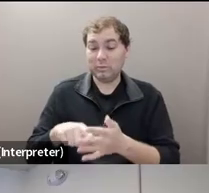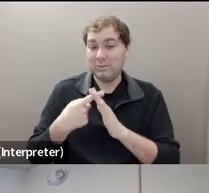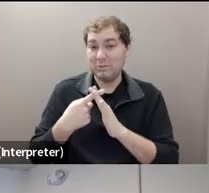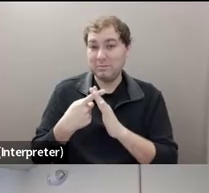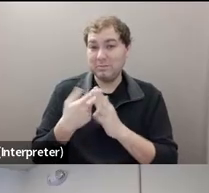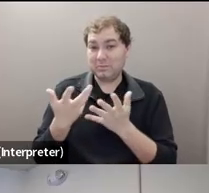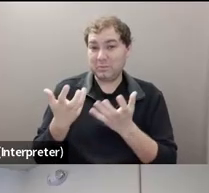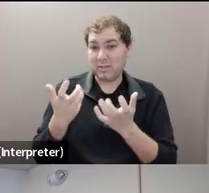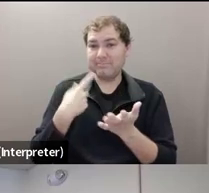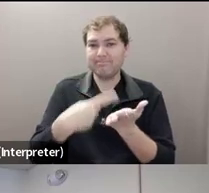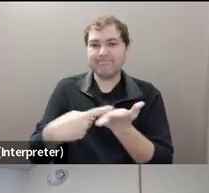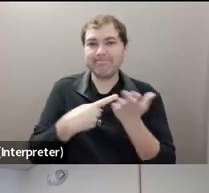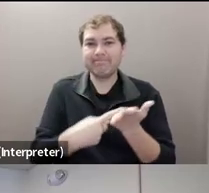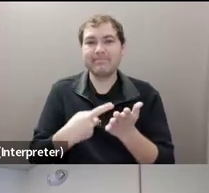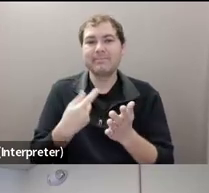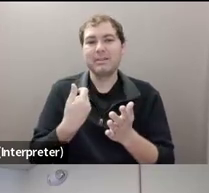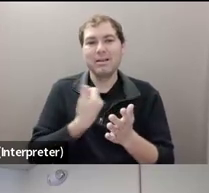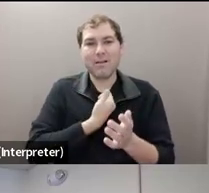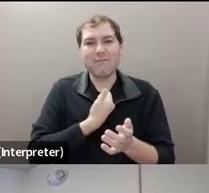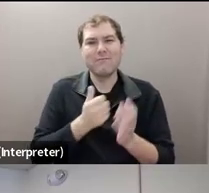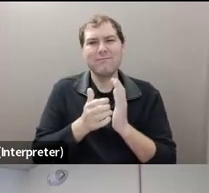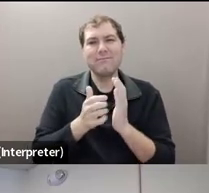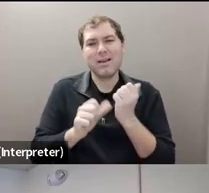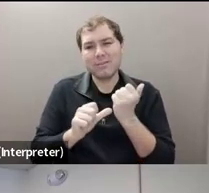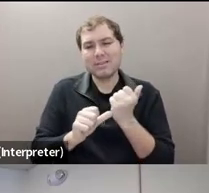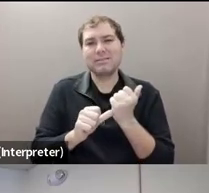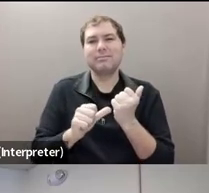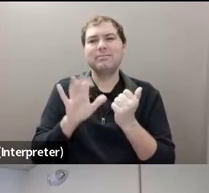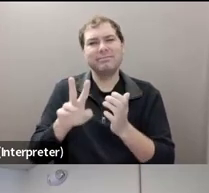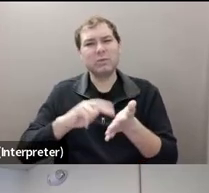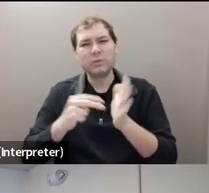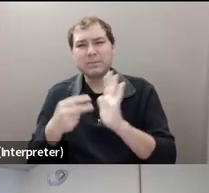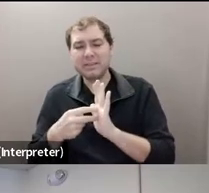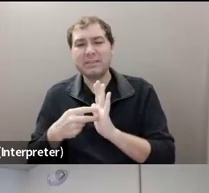Rebecca - APRIL: discussing self-advocacy. What that means to you, and how you help your consumers with this?